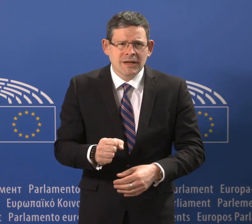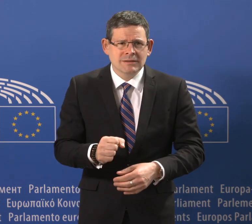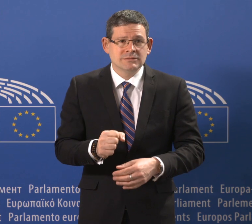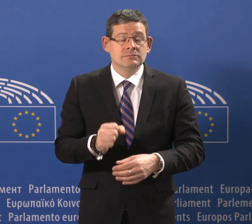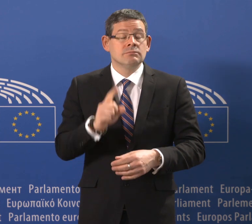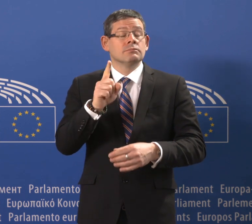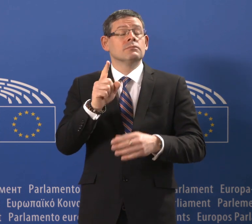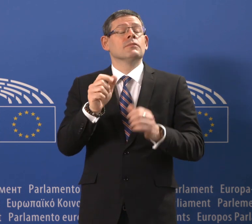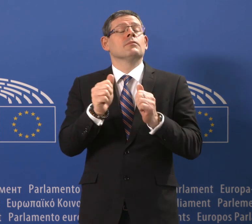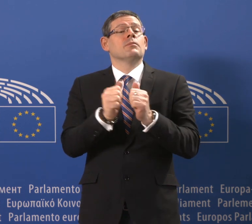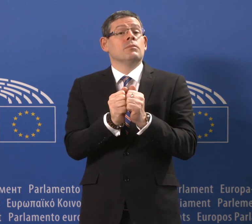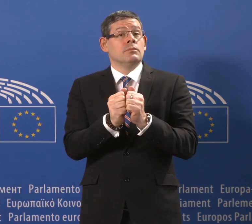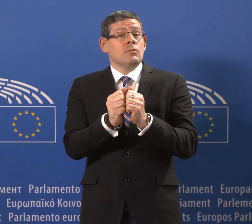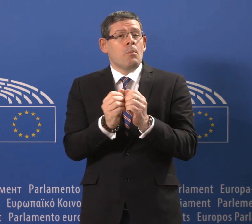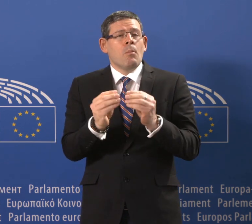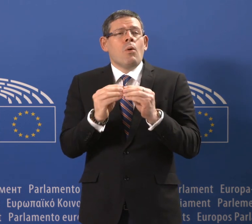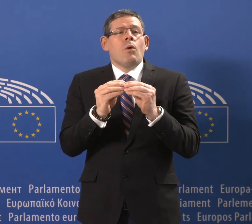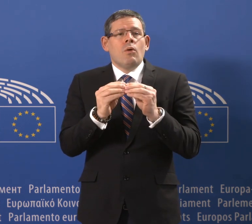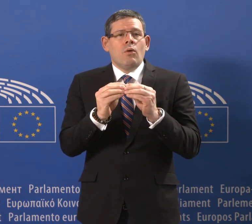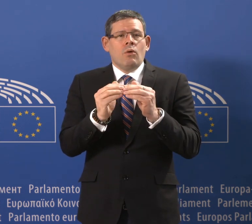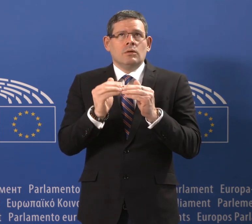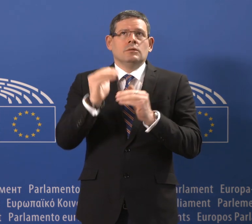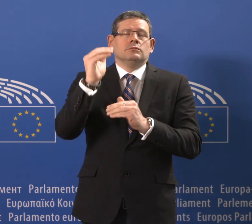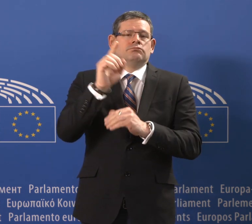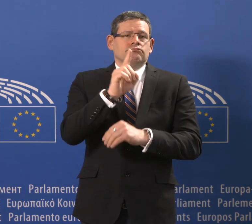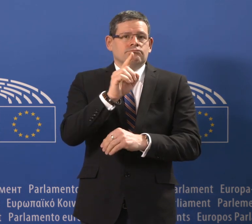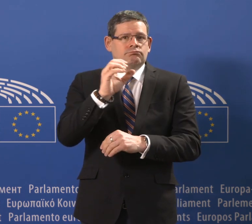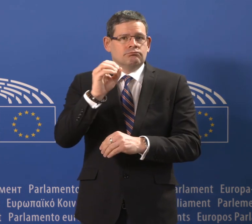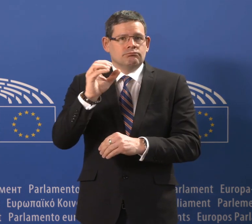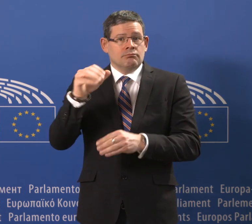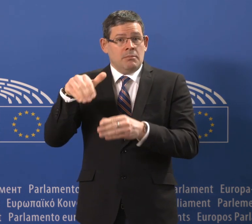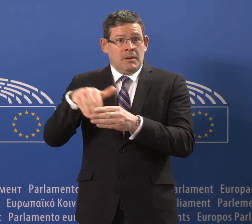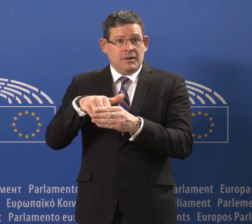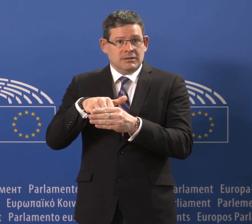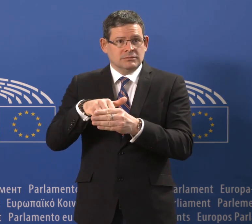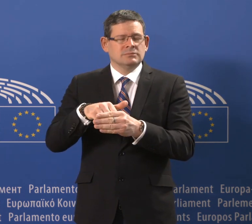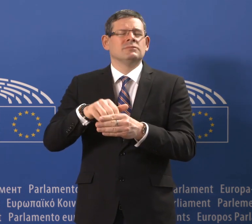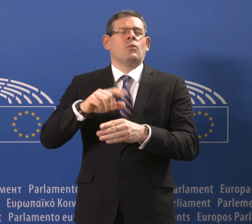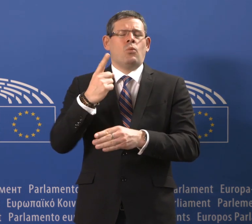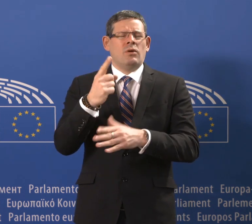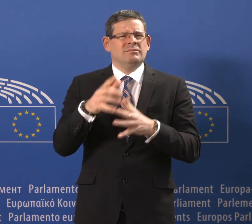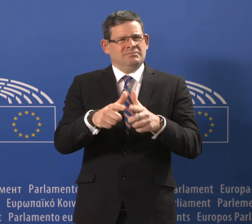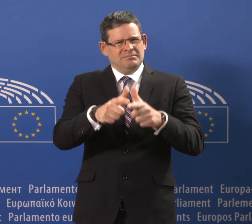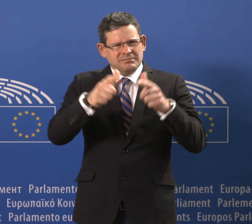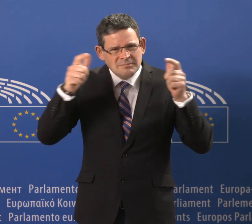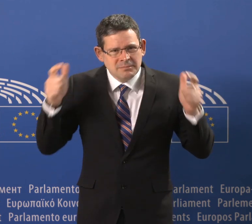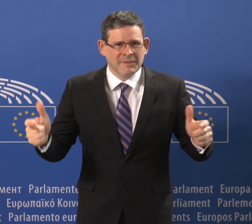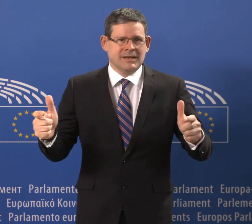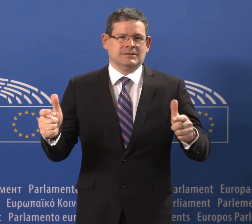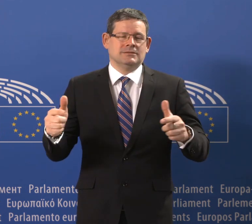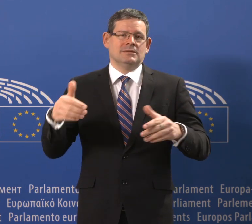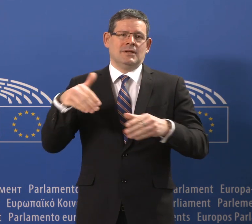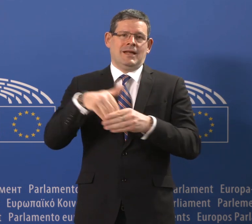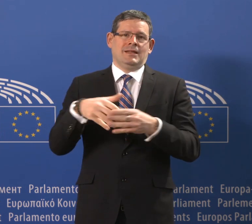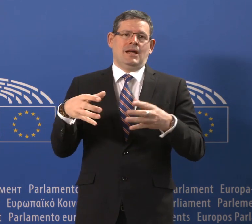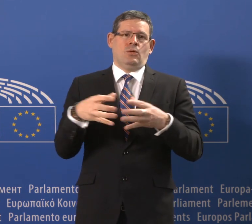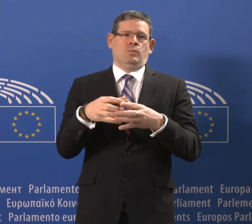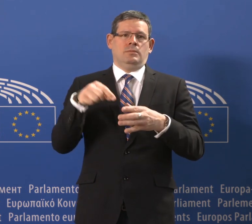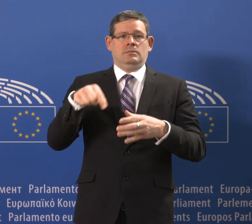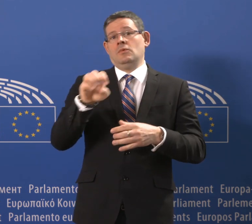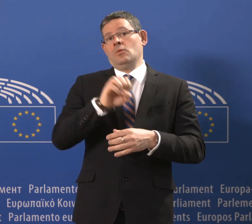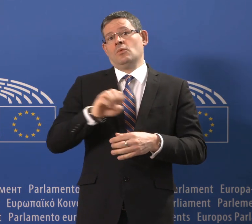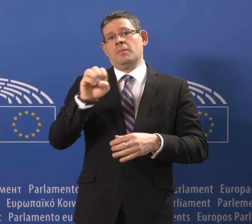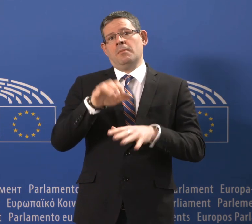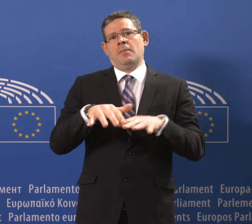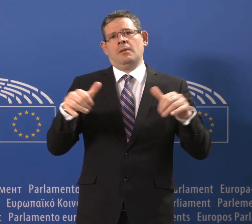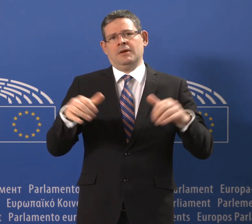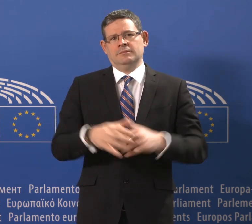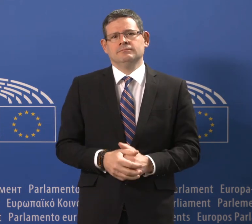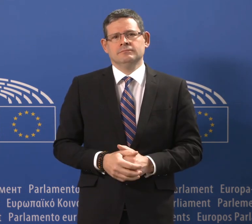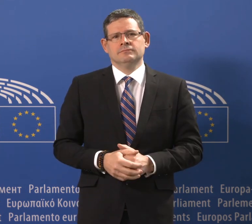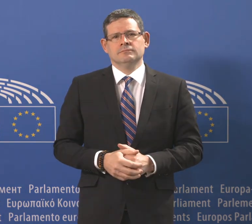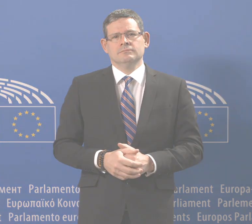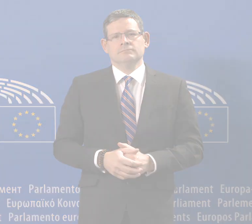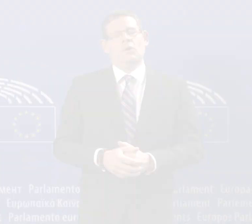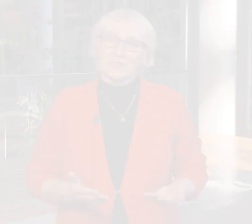and, with more than 100 members, one of the biggest Intergroups in the European Parliament.